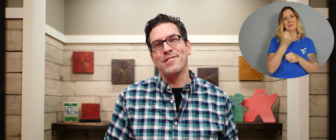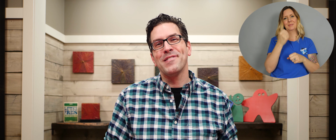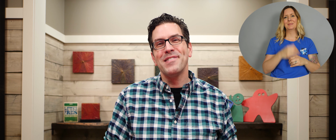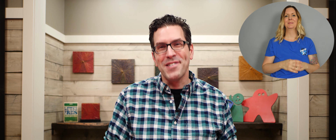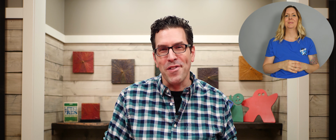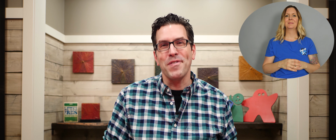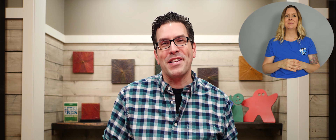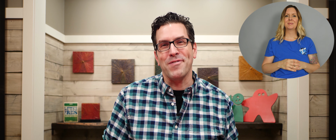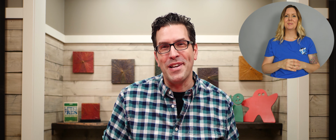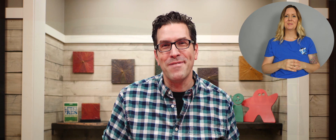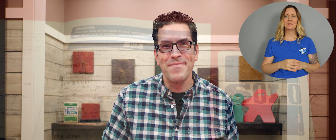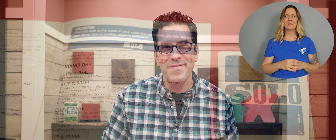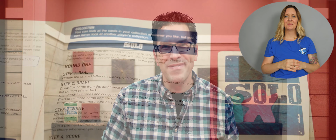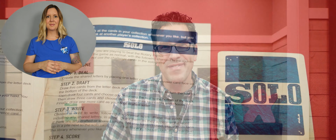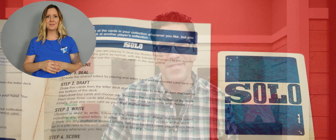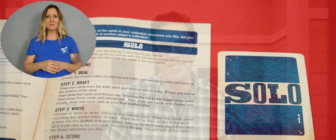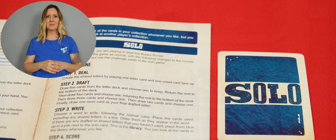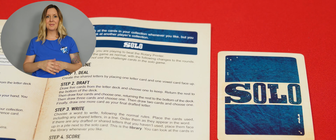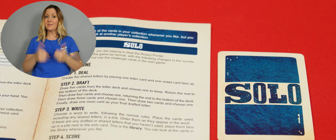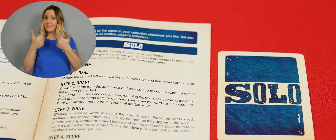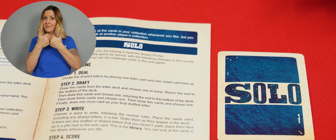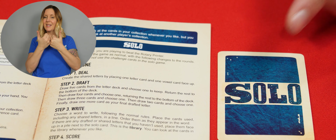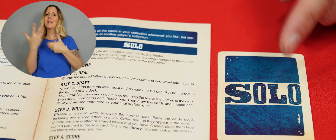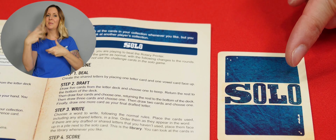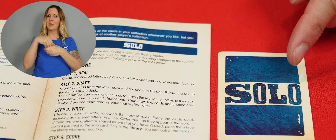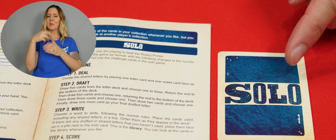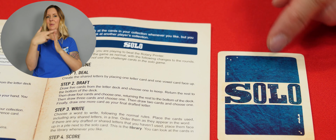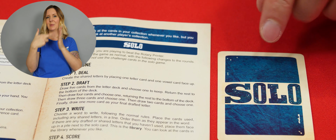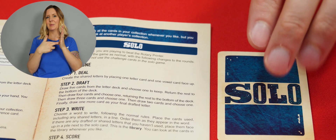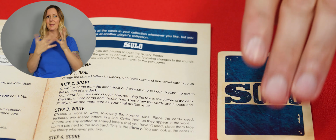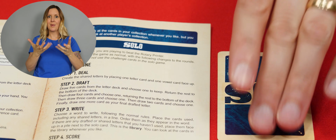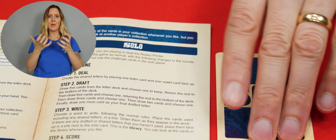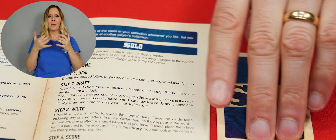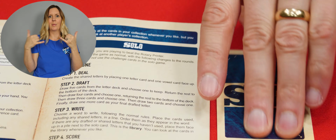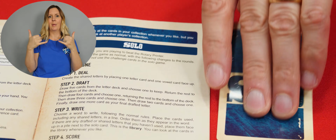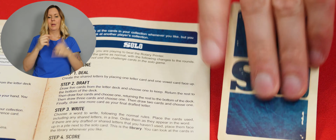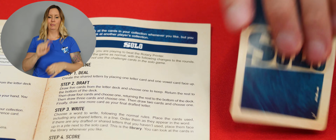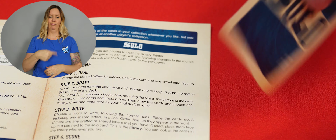players share the victory. The game also has rules for solo play where the game has you